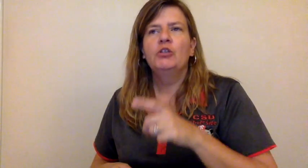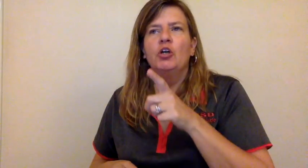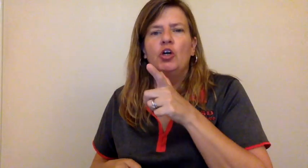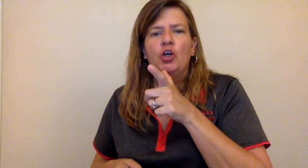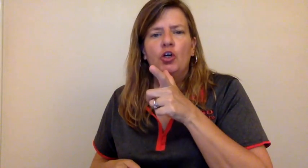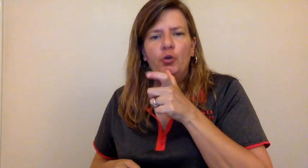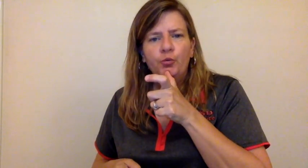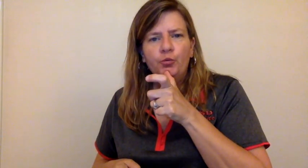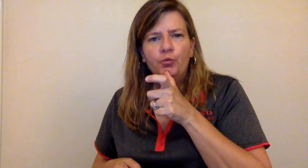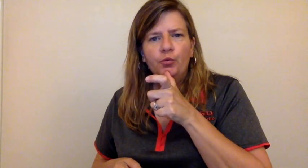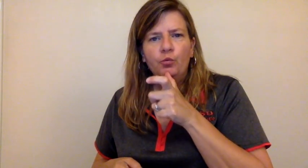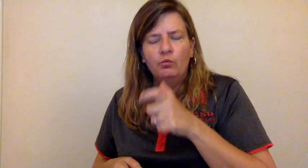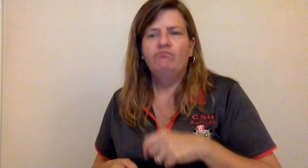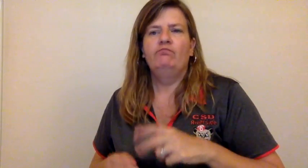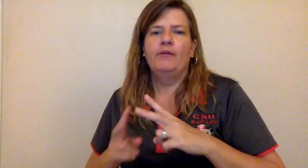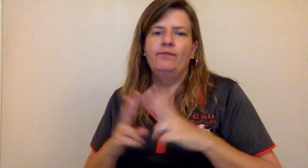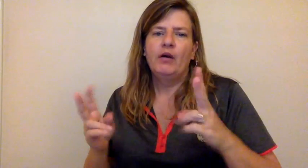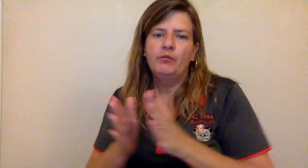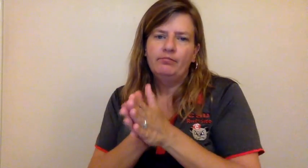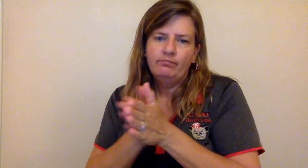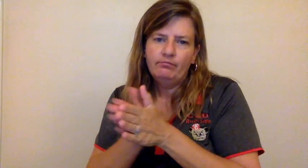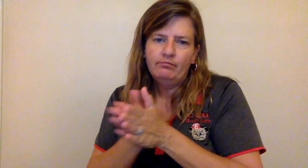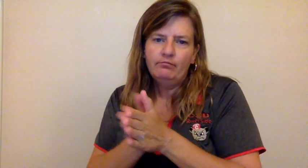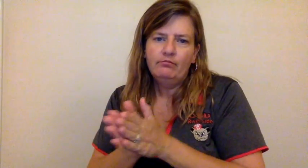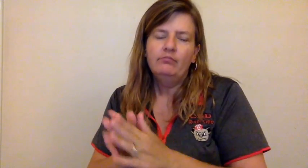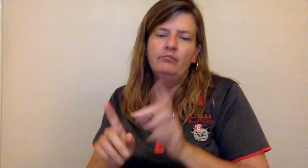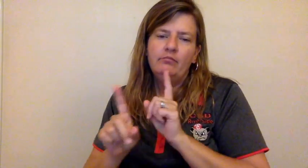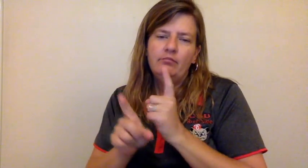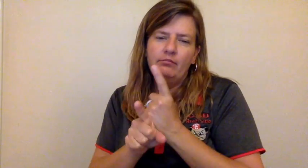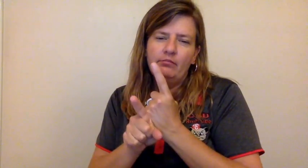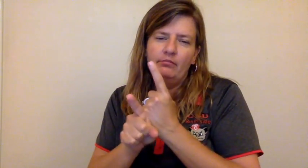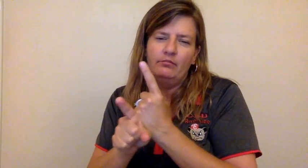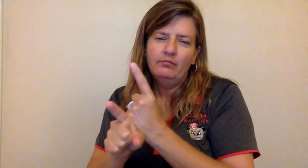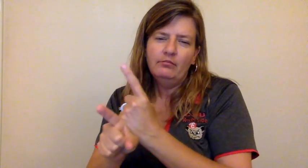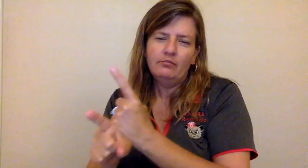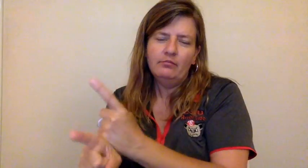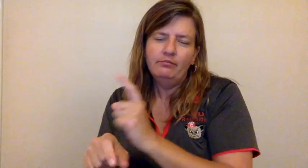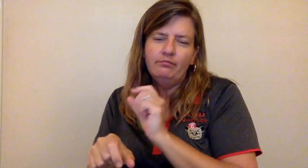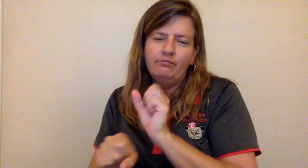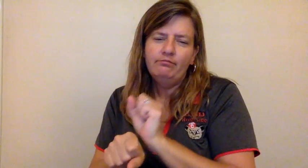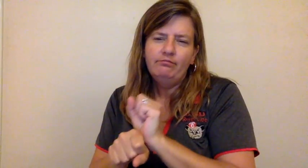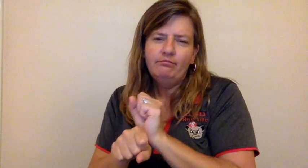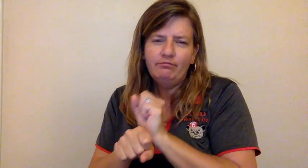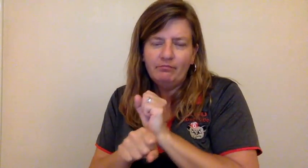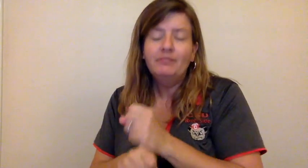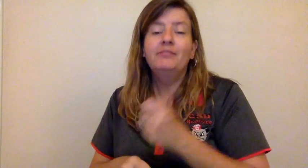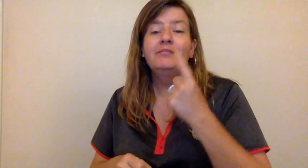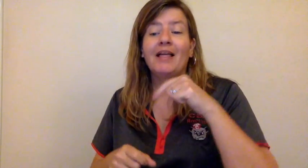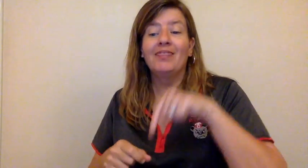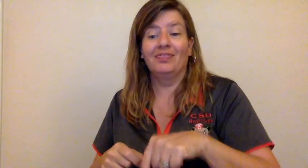person. That's very motivated, highly motivated attendance is